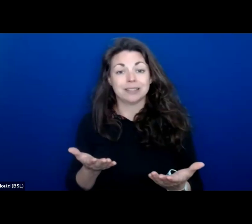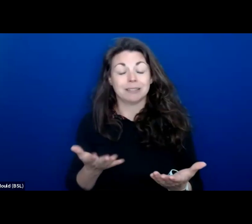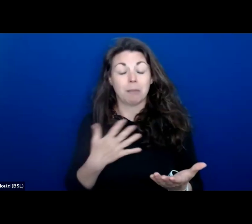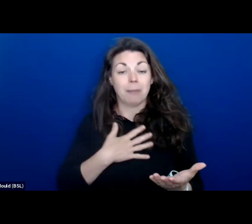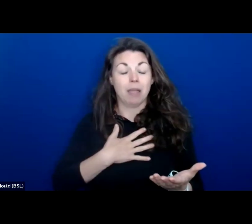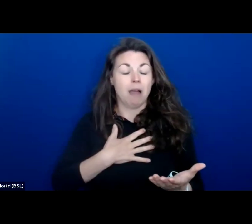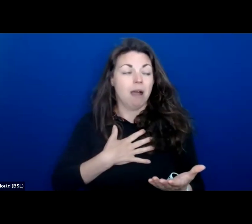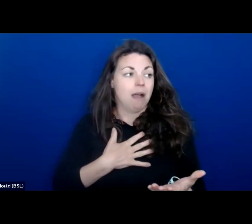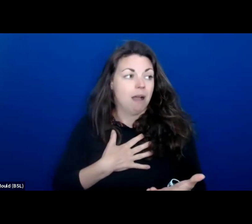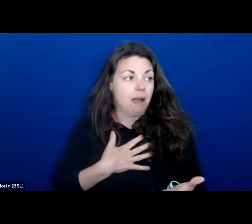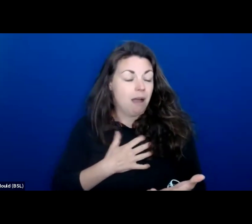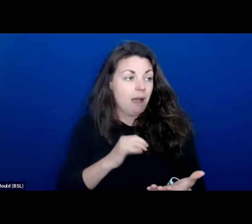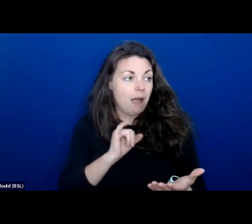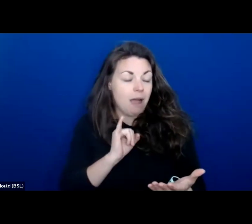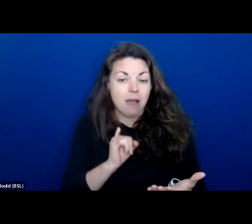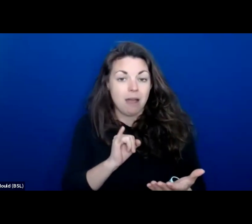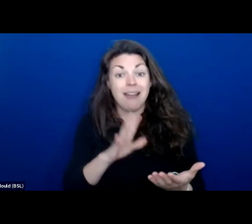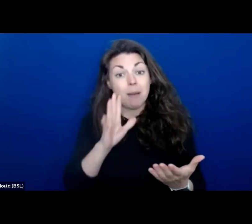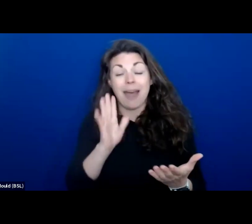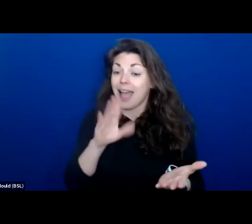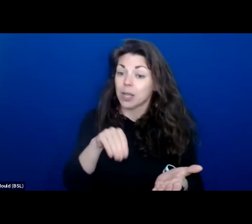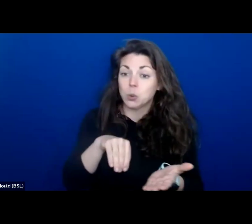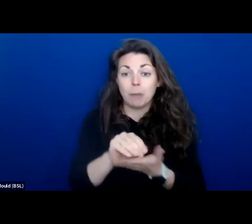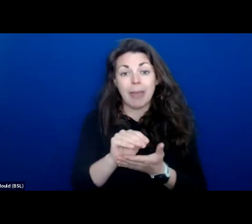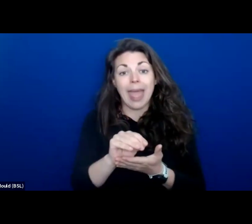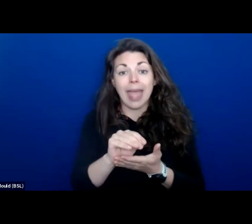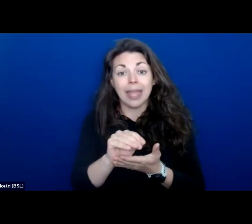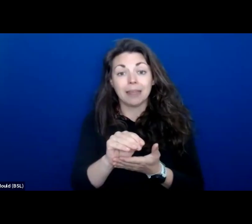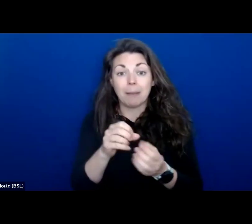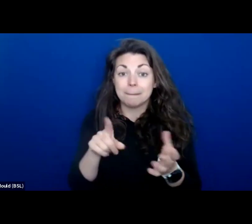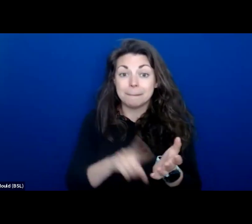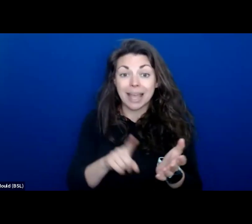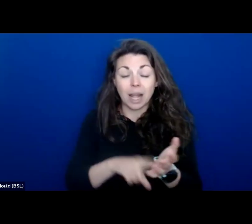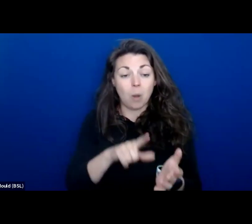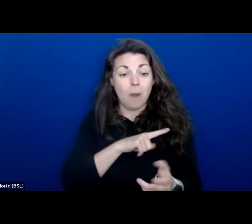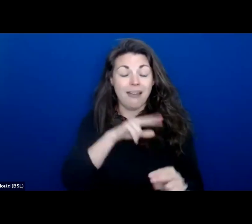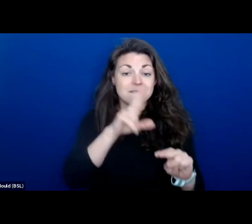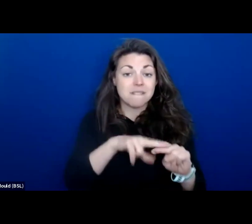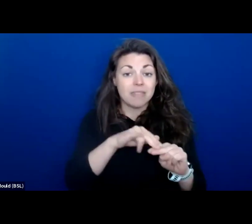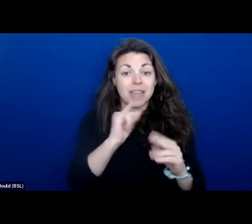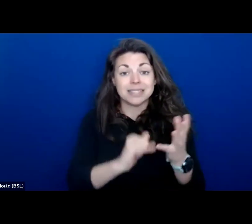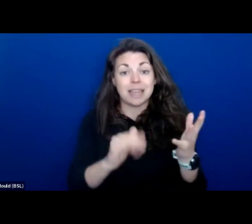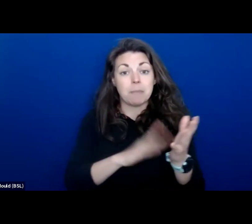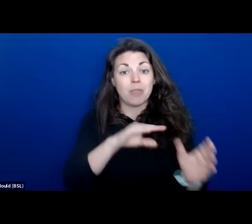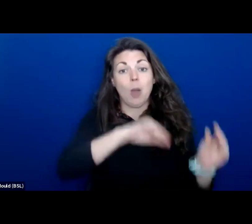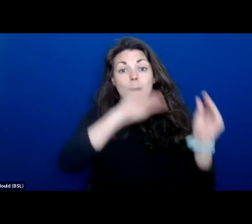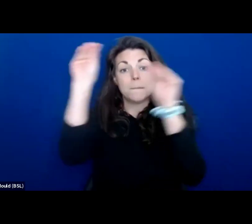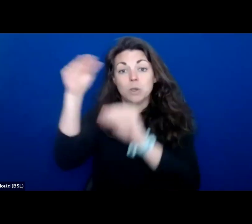but I had to pay the bills. My dad and my stepmom had actually moved to China to Shanghai, so that was our family base, and my mother had passed